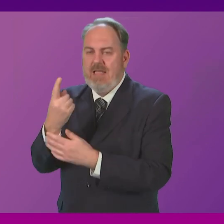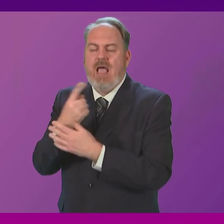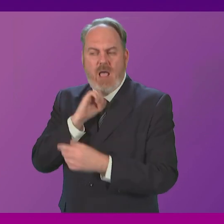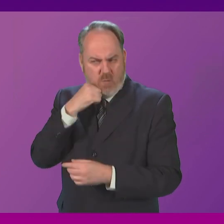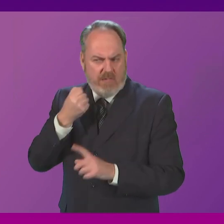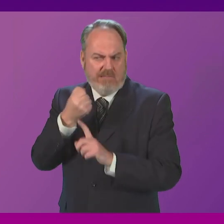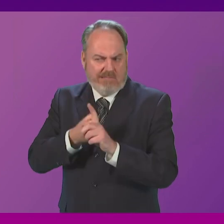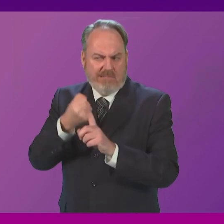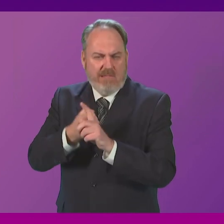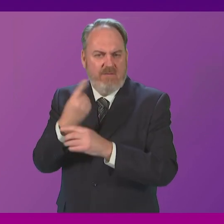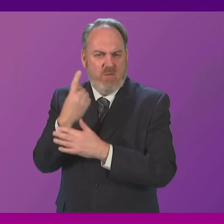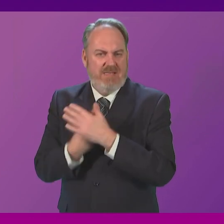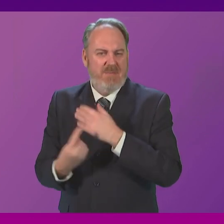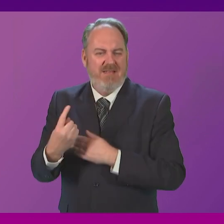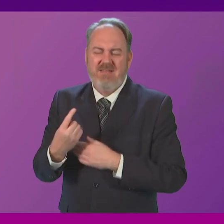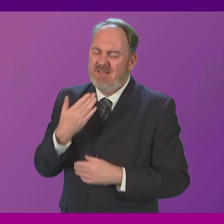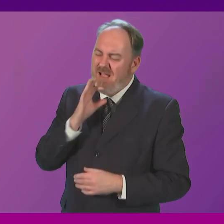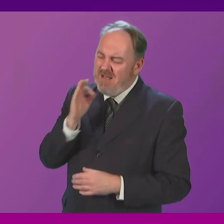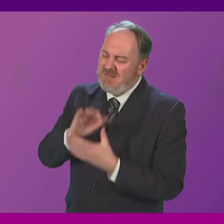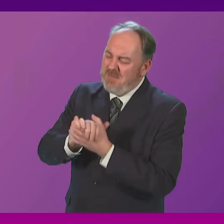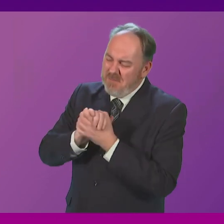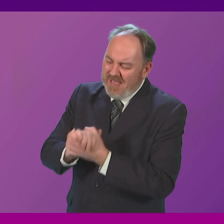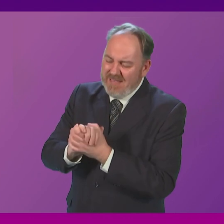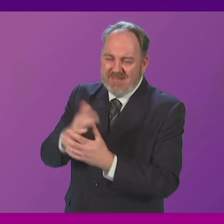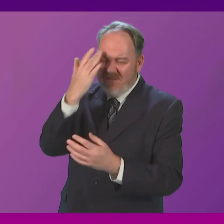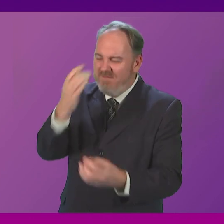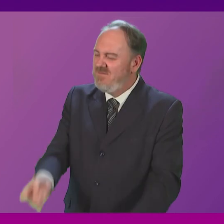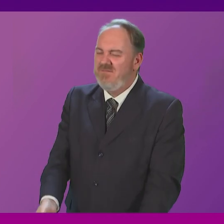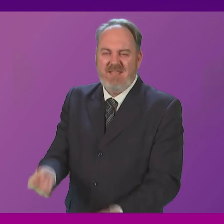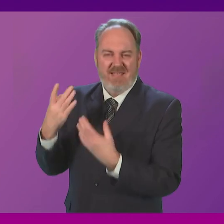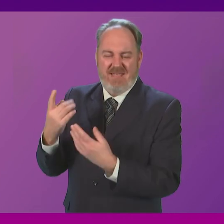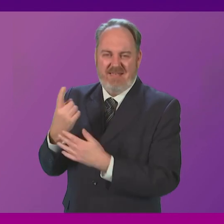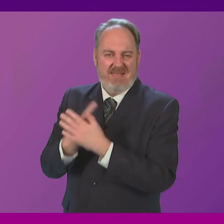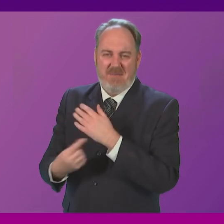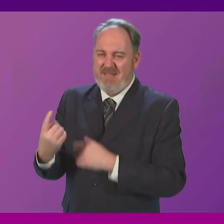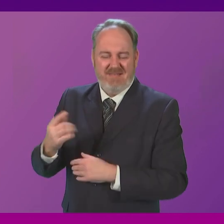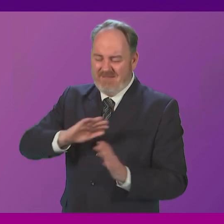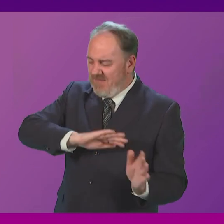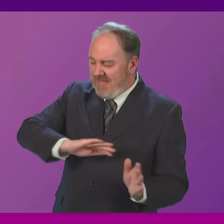I urge him to leave the inward-looking, divisive approach behind and to work on behalf of every